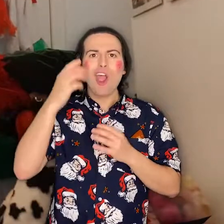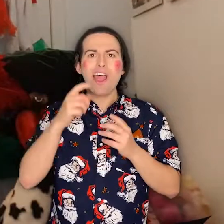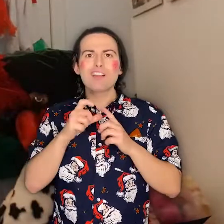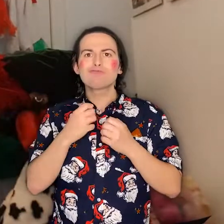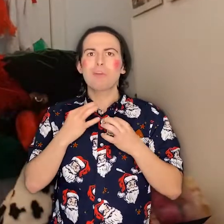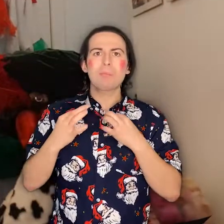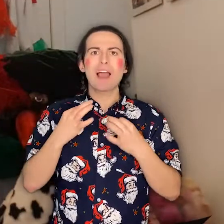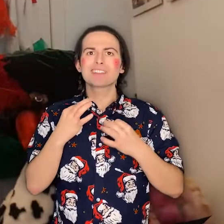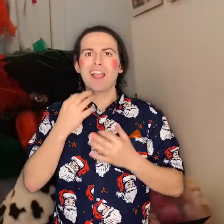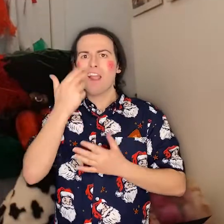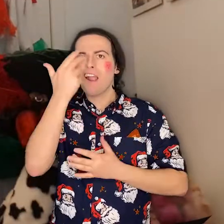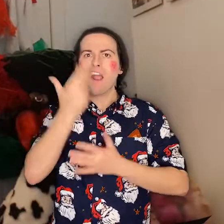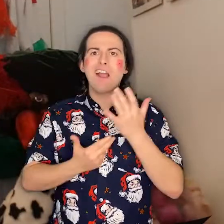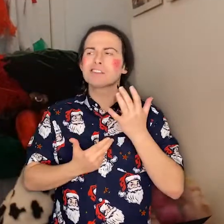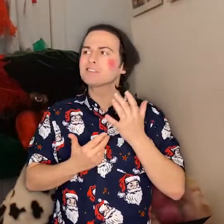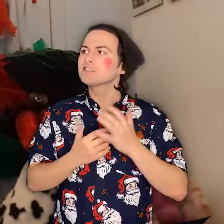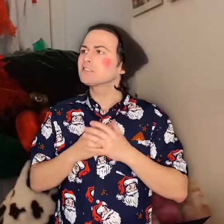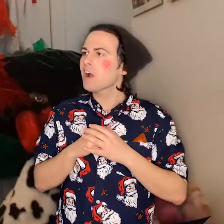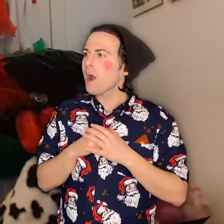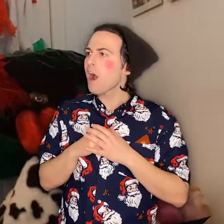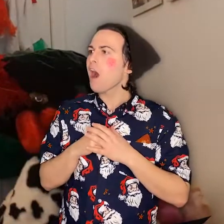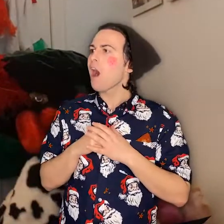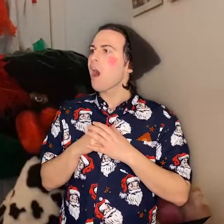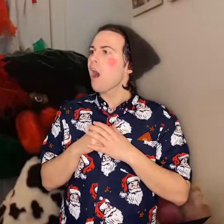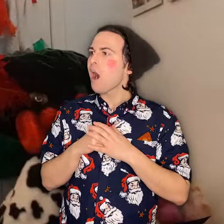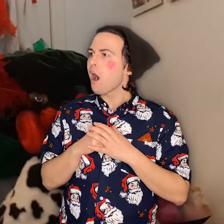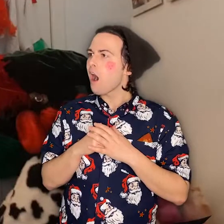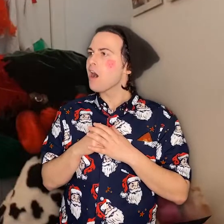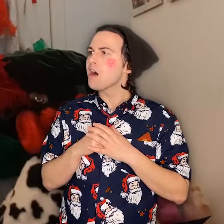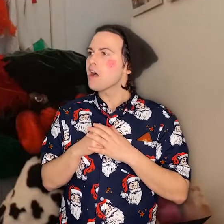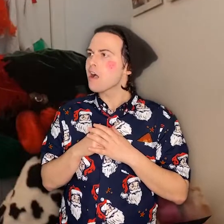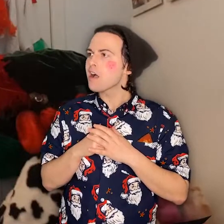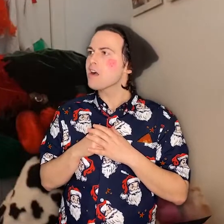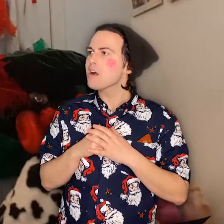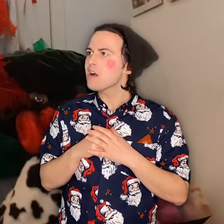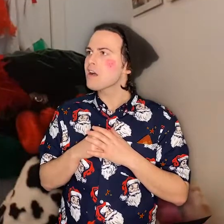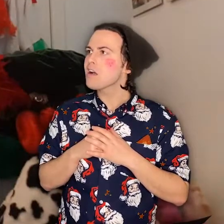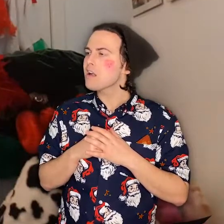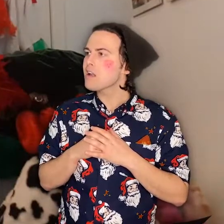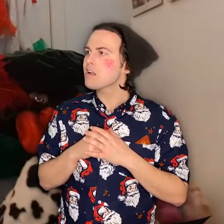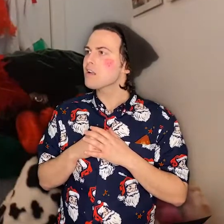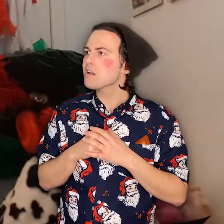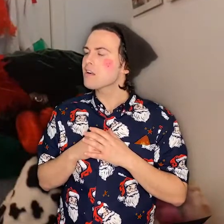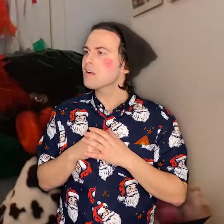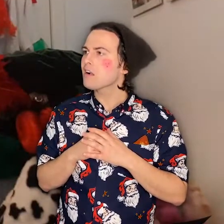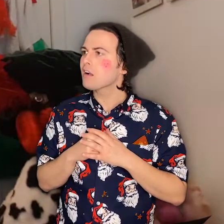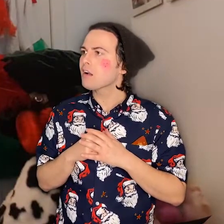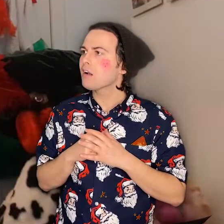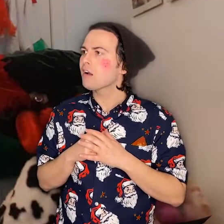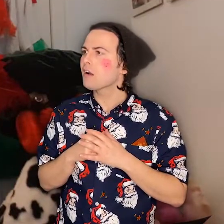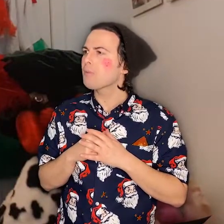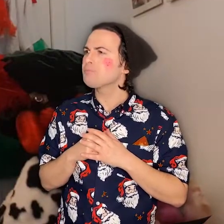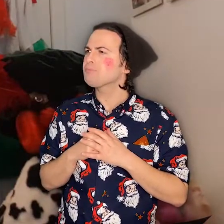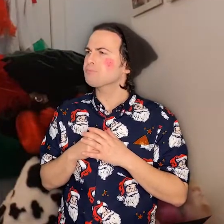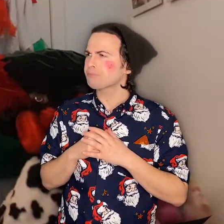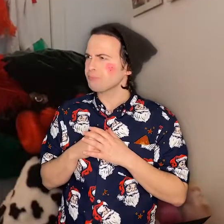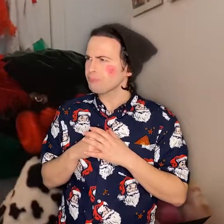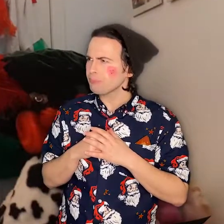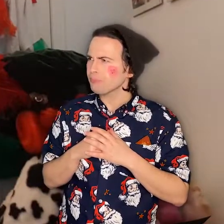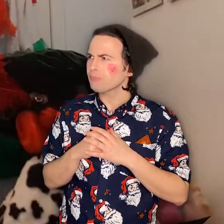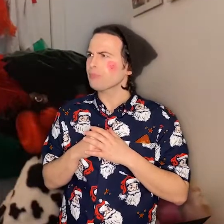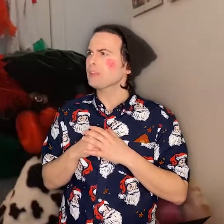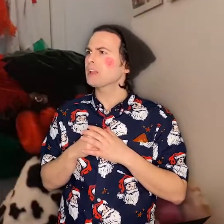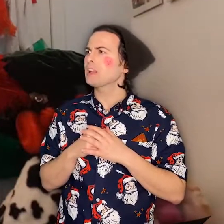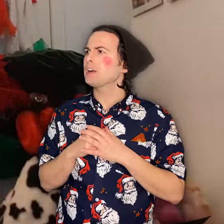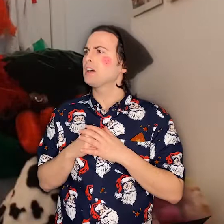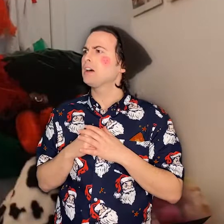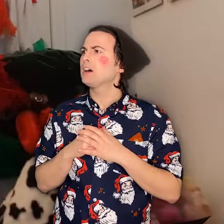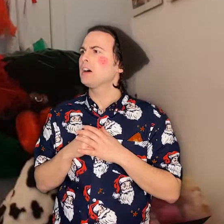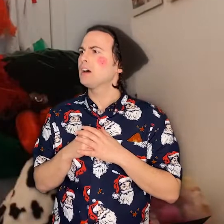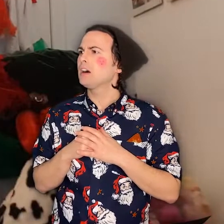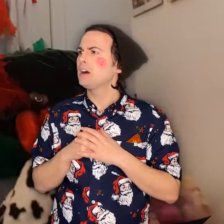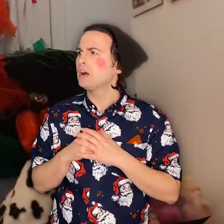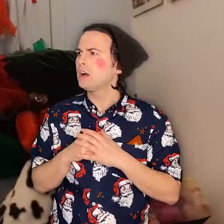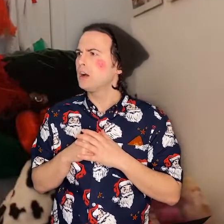We were like sisters. We did everything together. We rehearsed wur songsheets , wur ‘he’s behind you’s’,